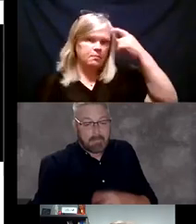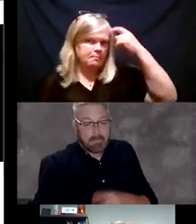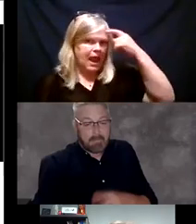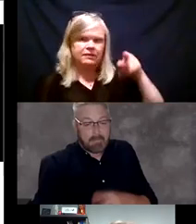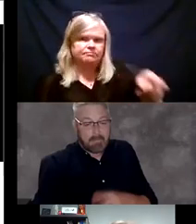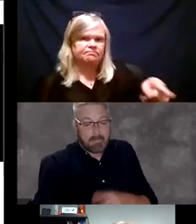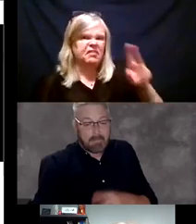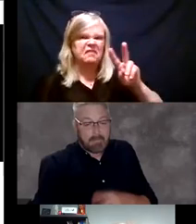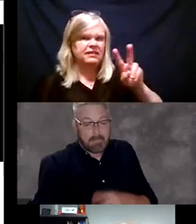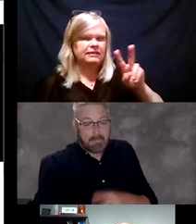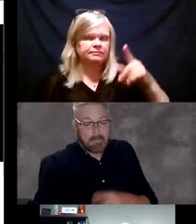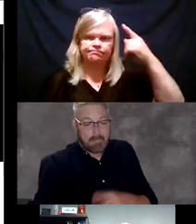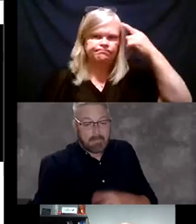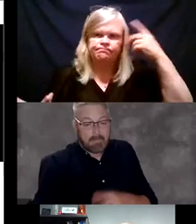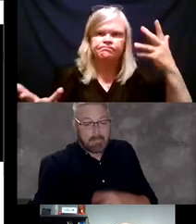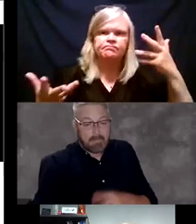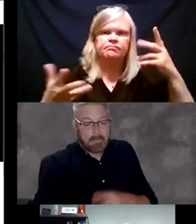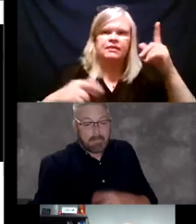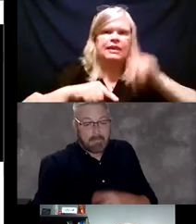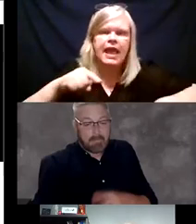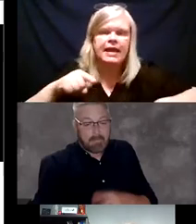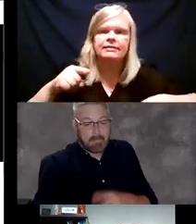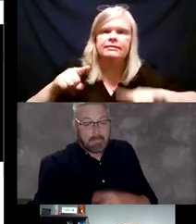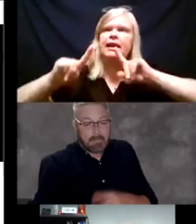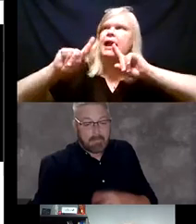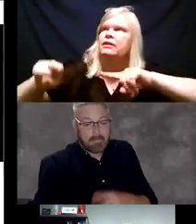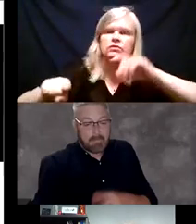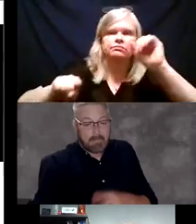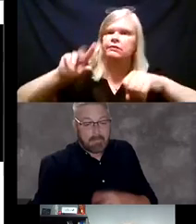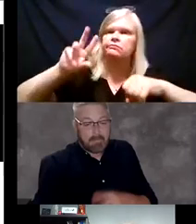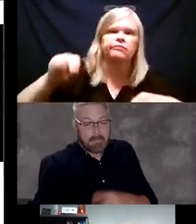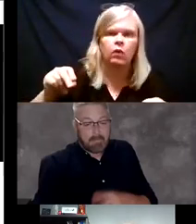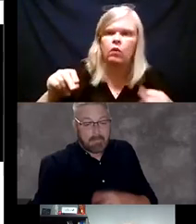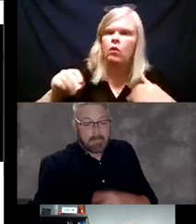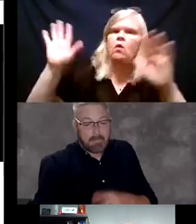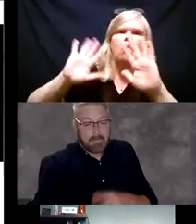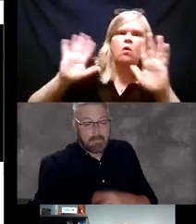PHYSICALLY HELPLESS. LIKE THE OTHER ONES BUT THAT